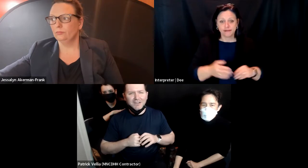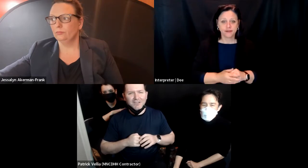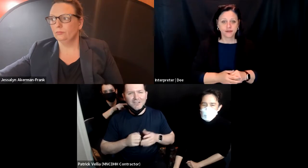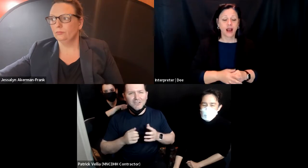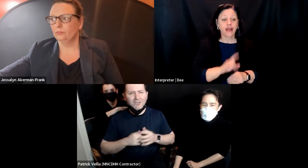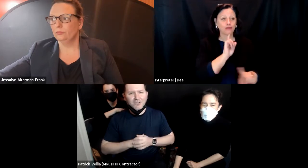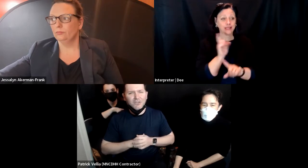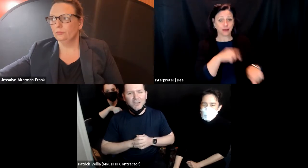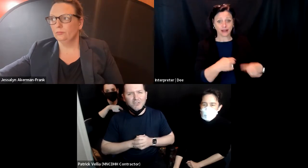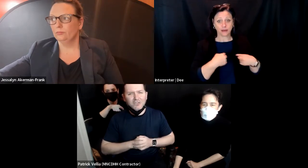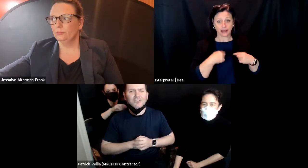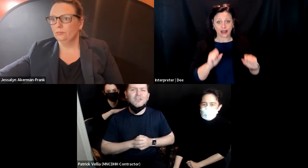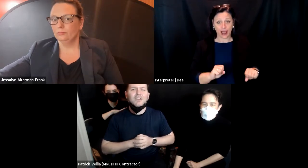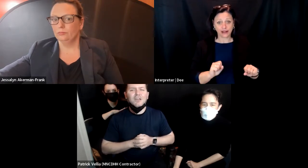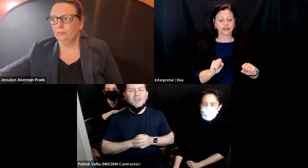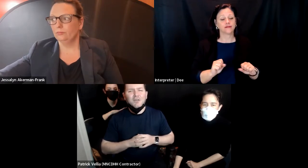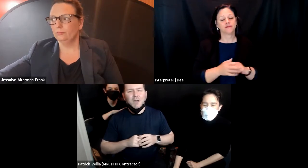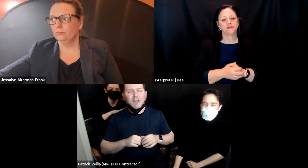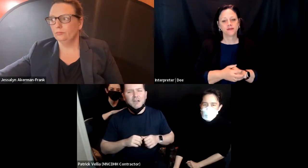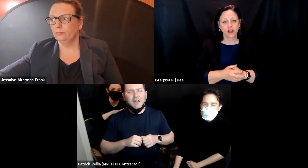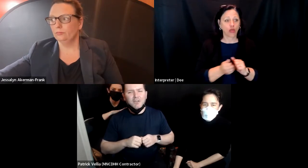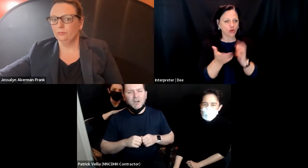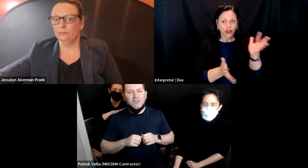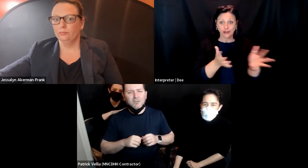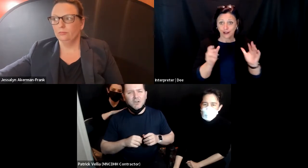Hello, good morning, cómo estás, how are you, that helps me because I don't know which team member is Spanish.